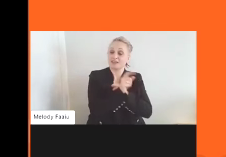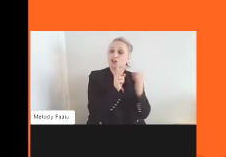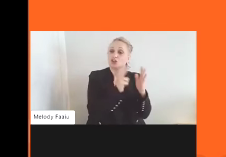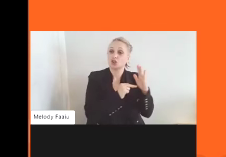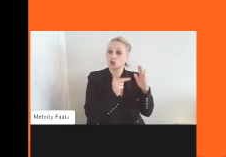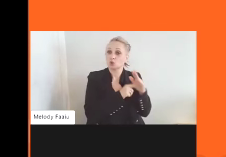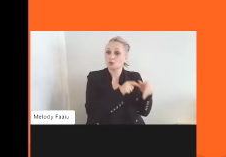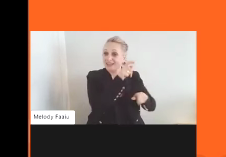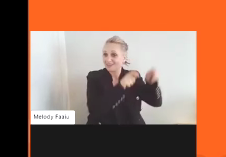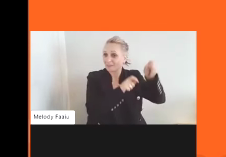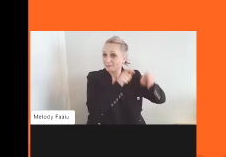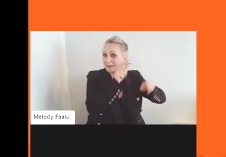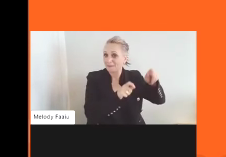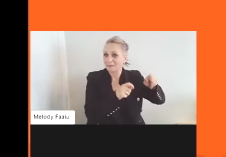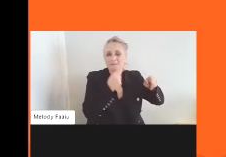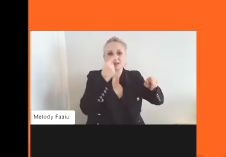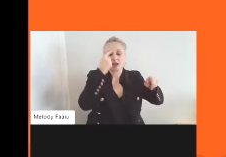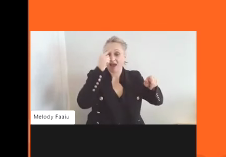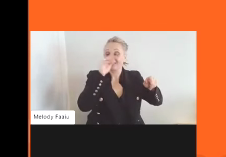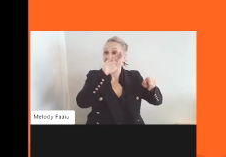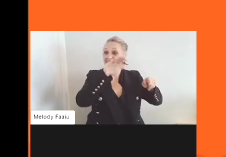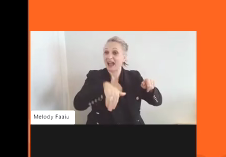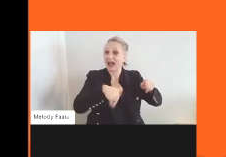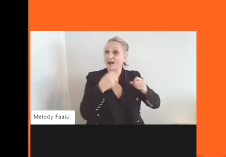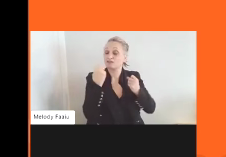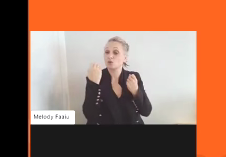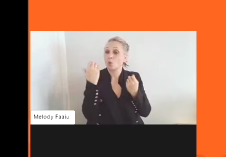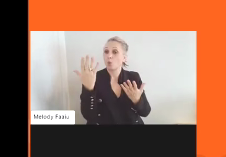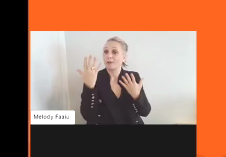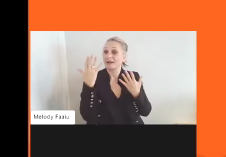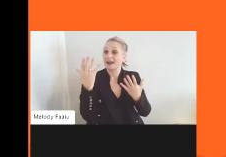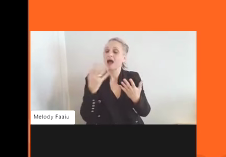these slides after this, but I'm going to leave you to read perspectives